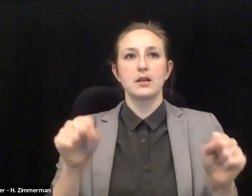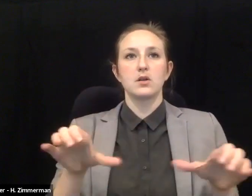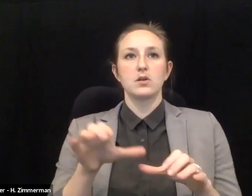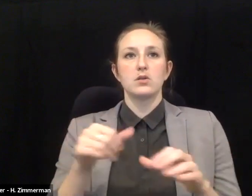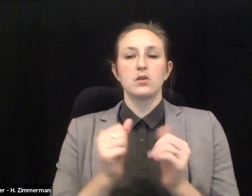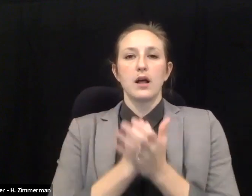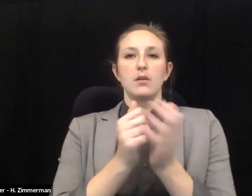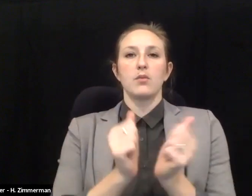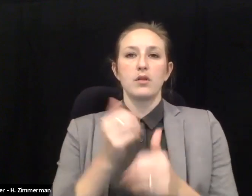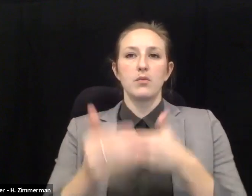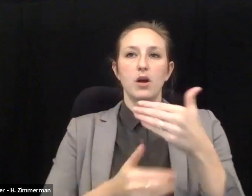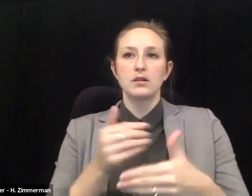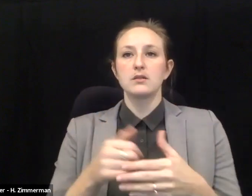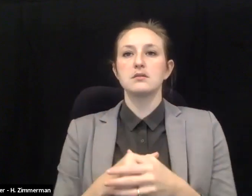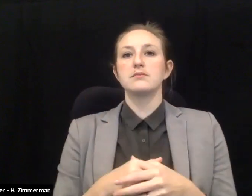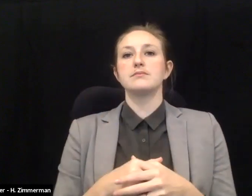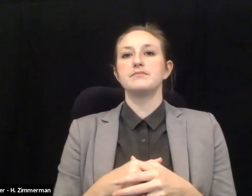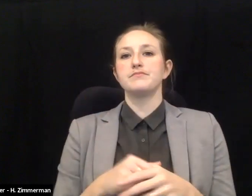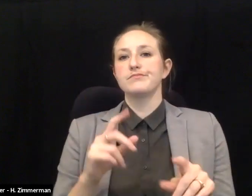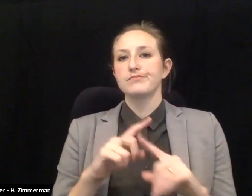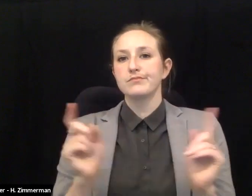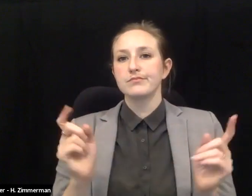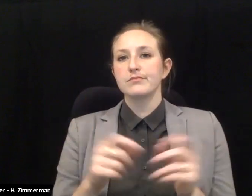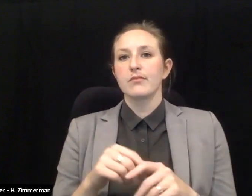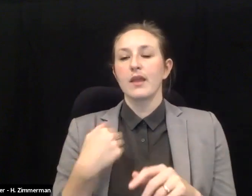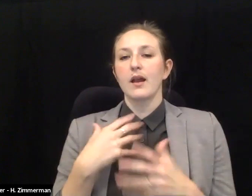On, but there were a lot of great tools built into